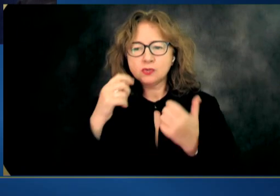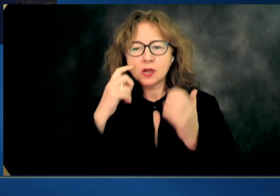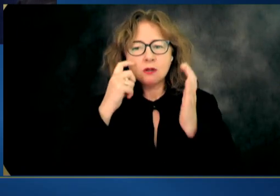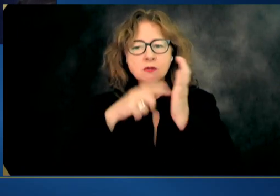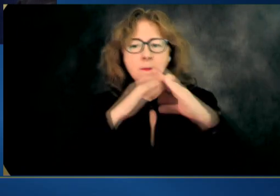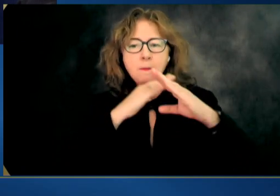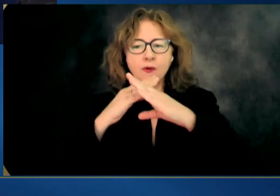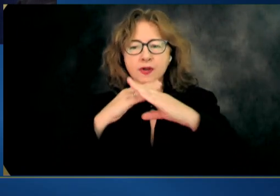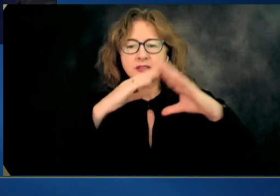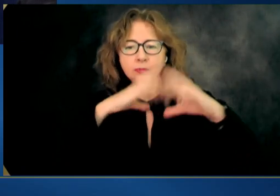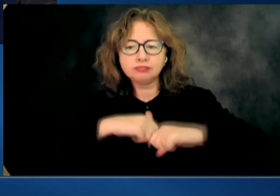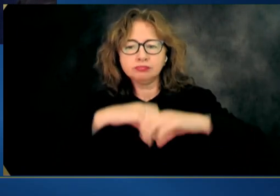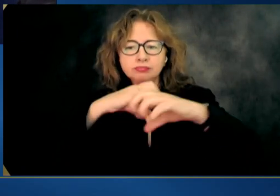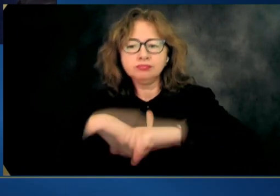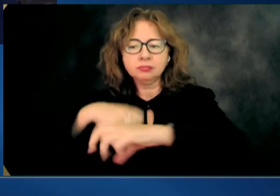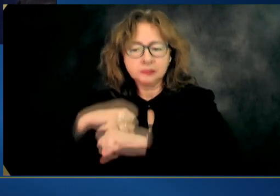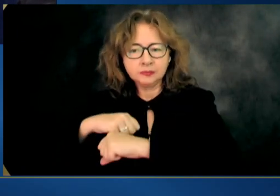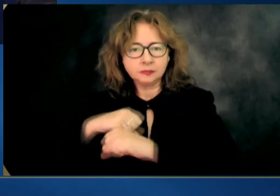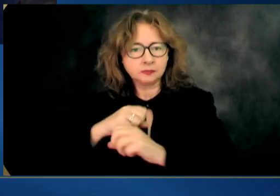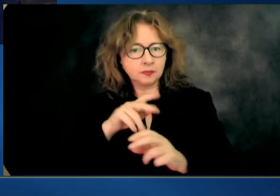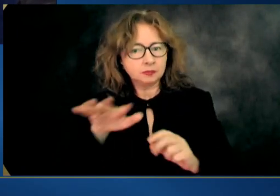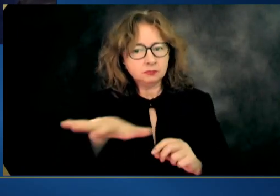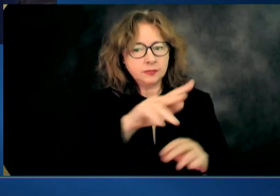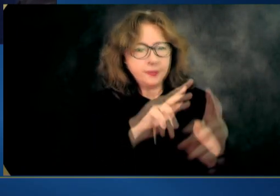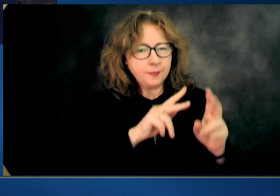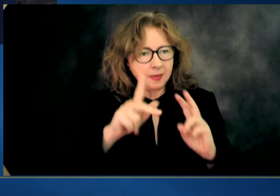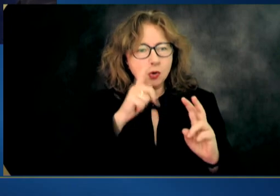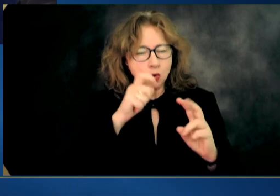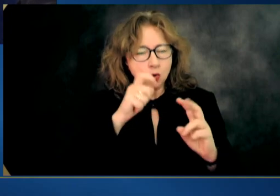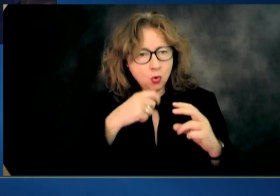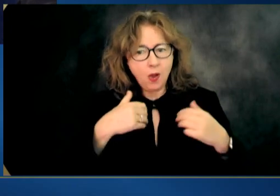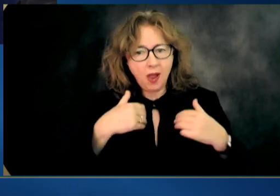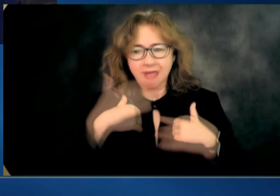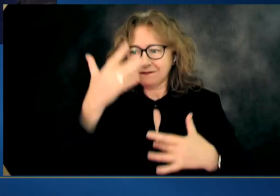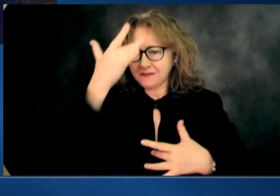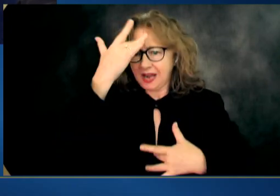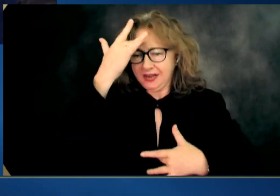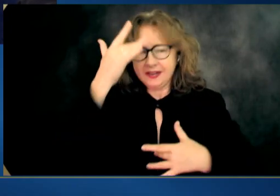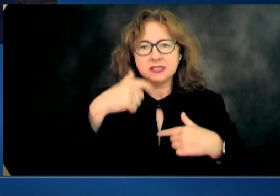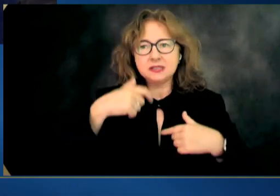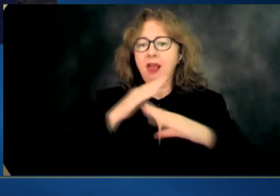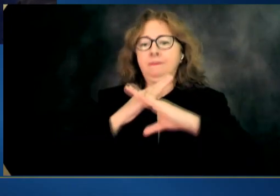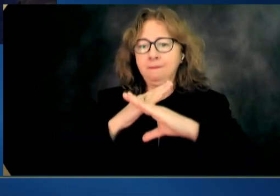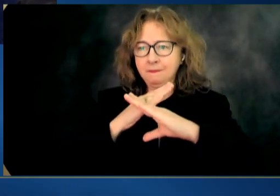access to a treatment that could cure them of their sickle cell disease can have access. And